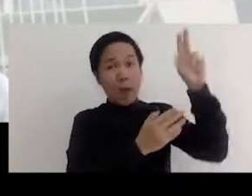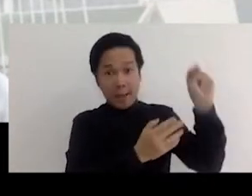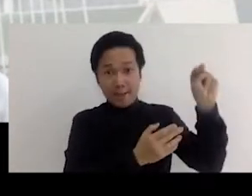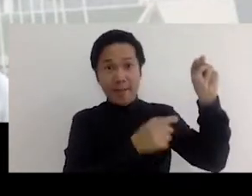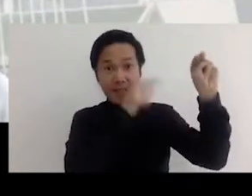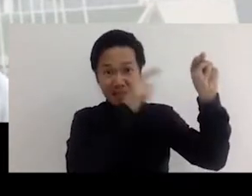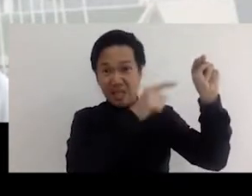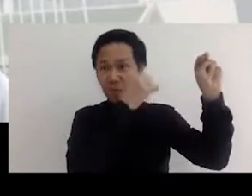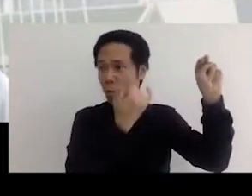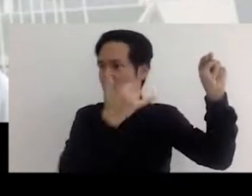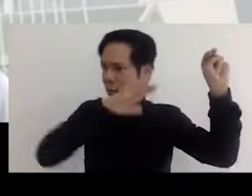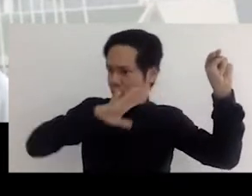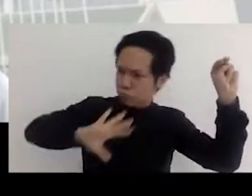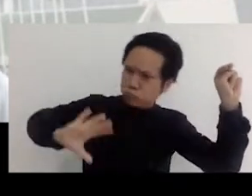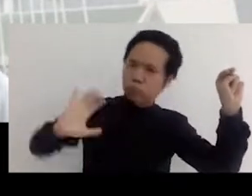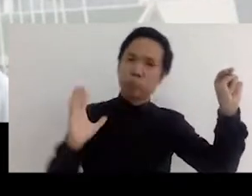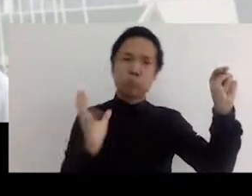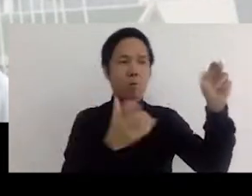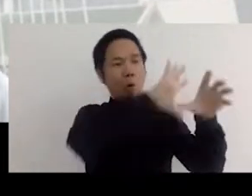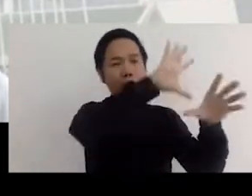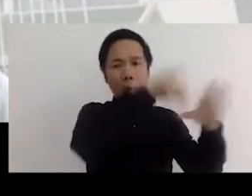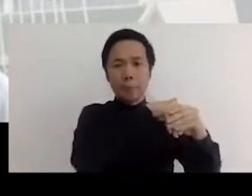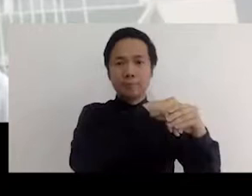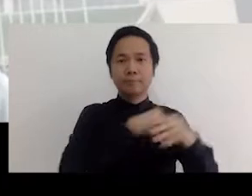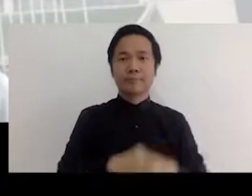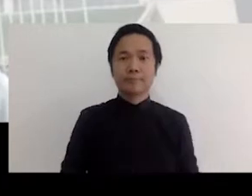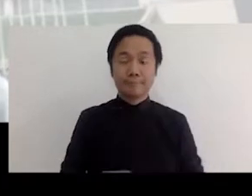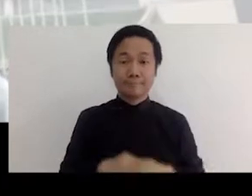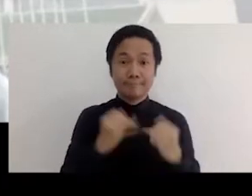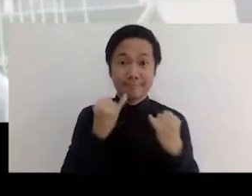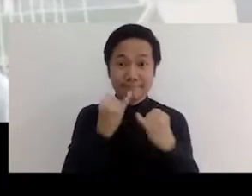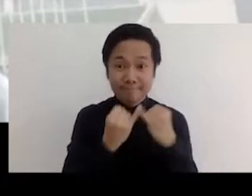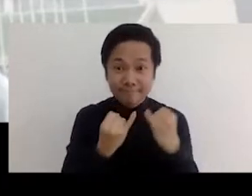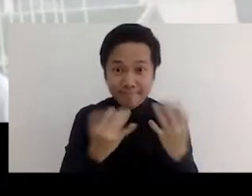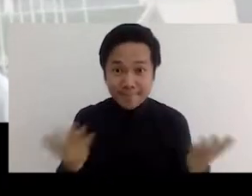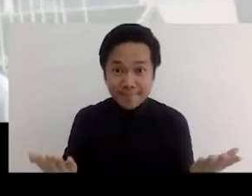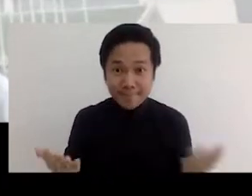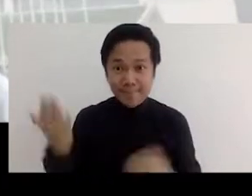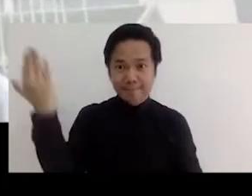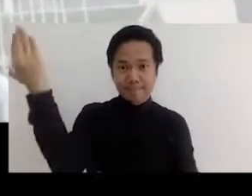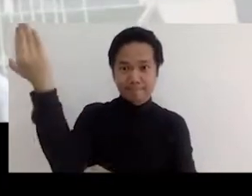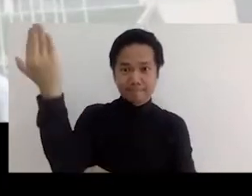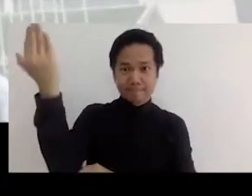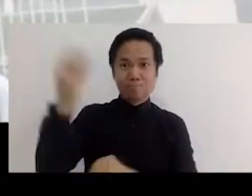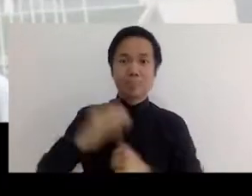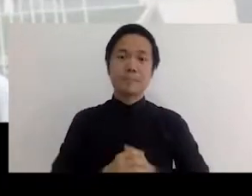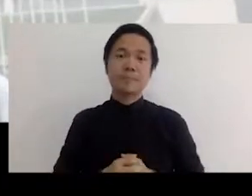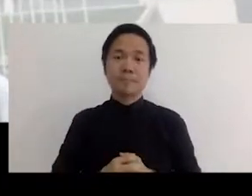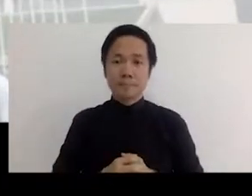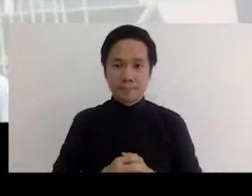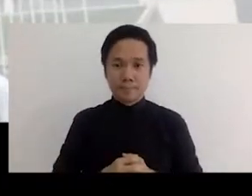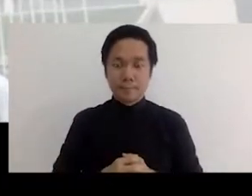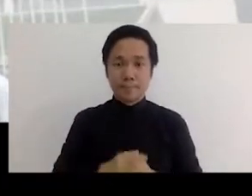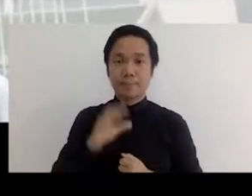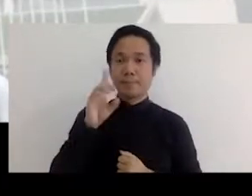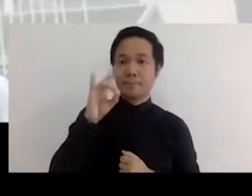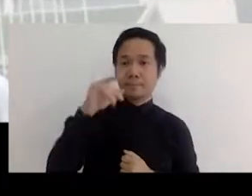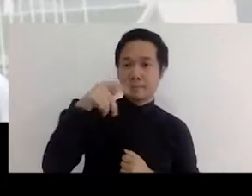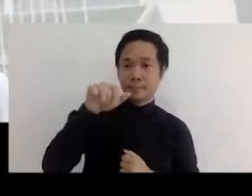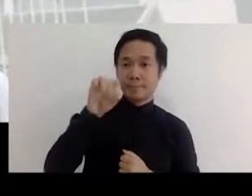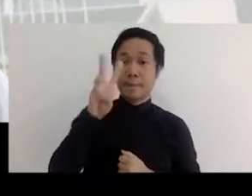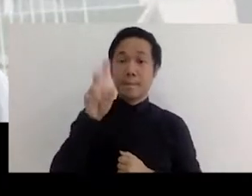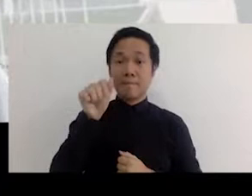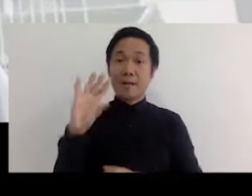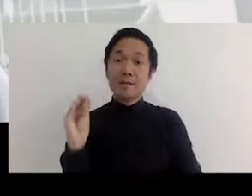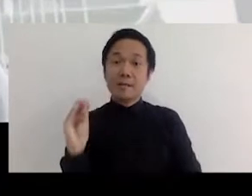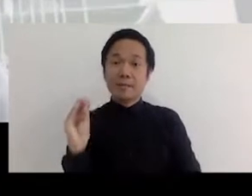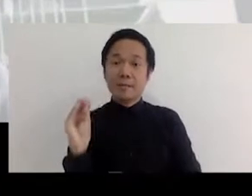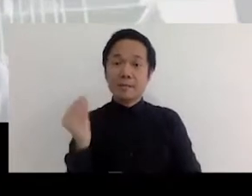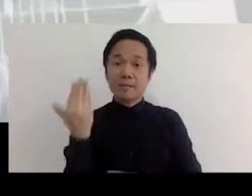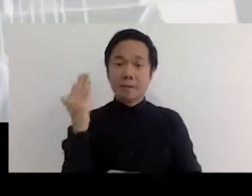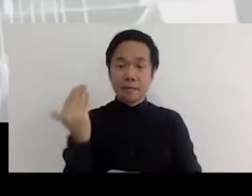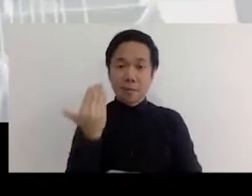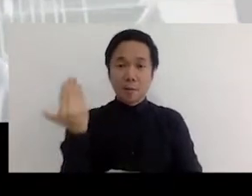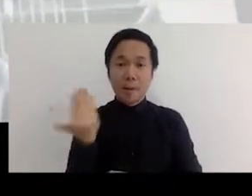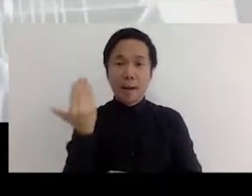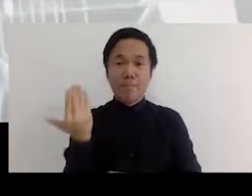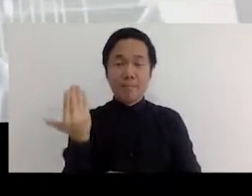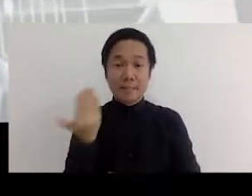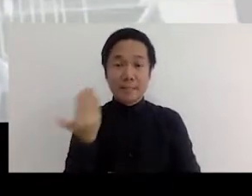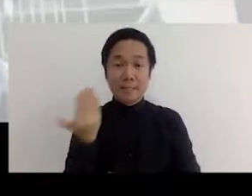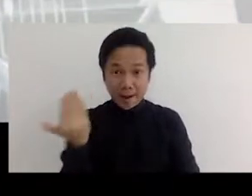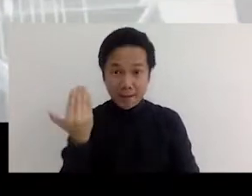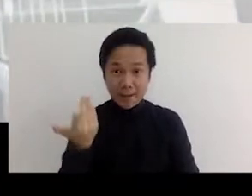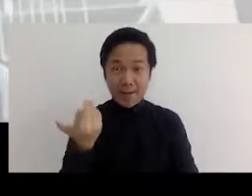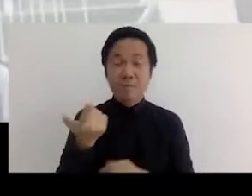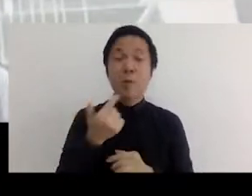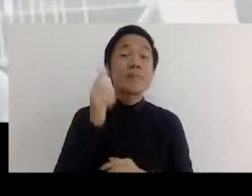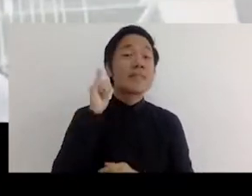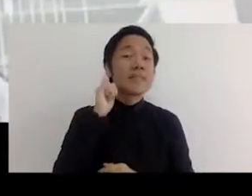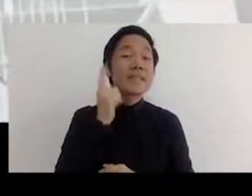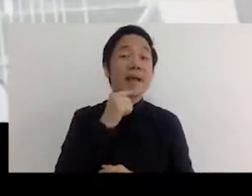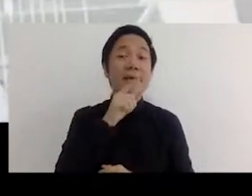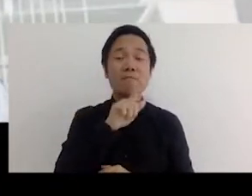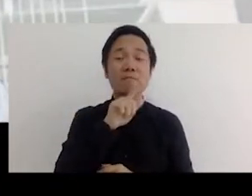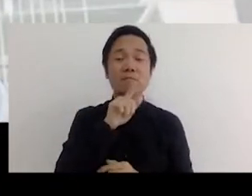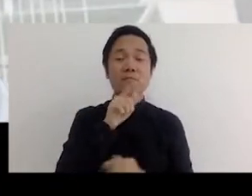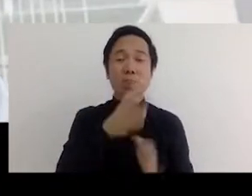a Deafway Project Officer at Nawalparasi Association of the Deaf in Nepal. Now because of some technical issues that all of you have probably noticed,